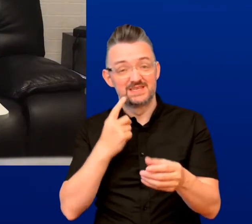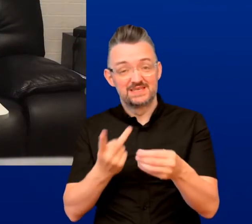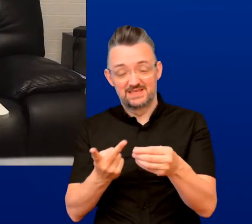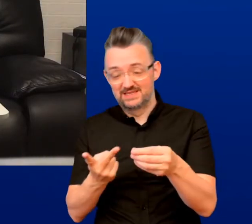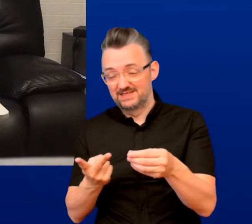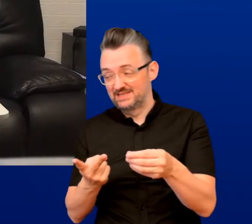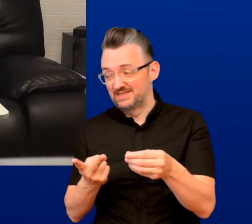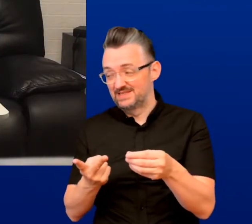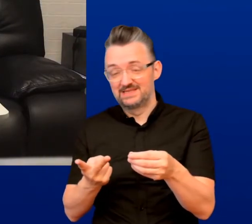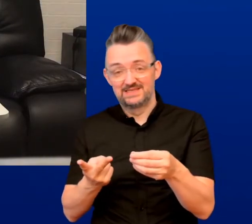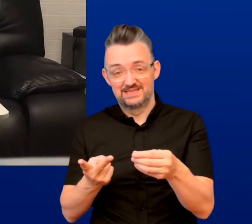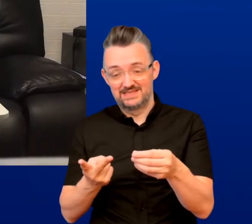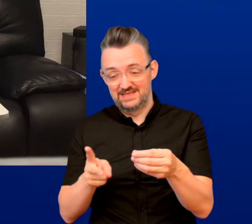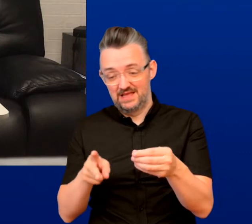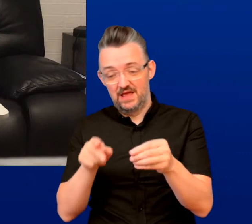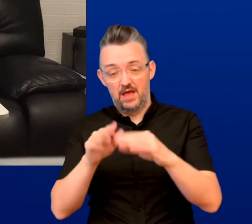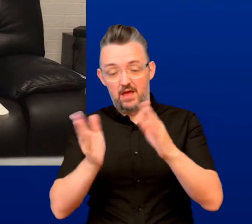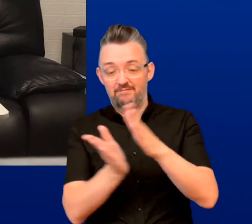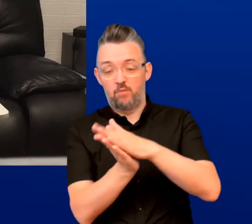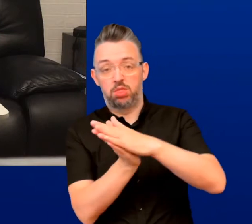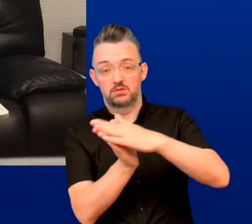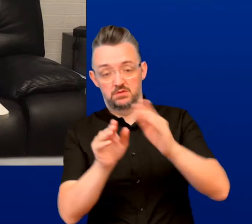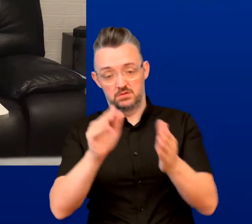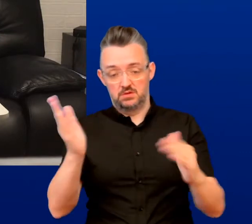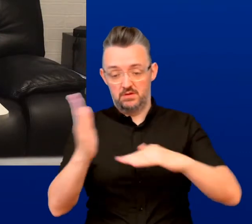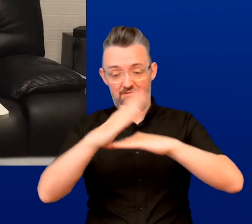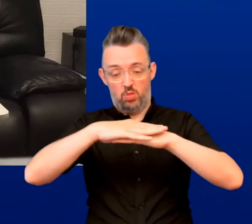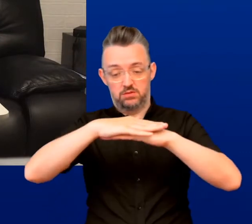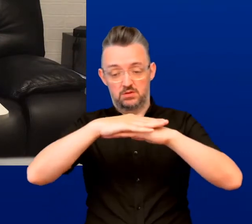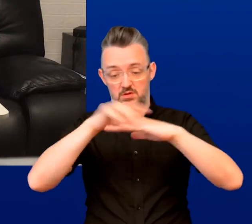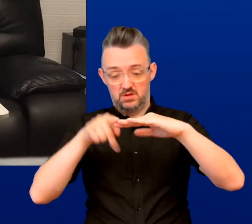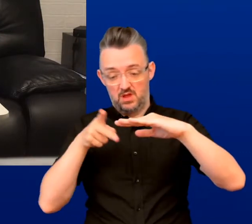and cut off the folded edge and you've got the loose bits of paper.